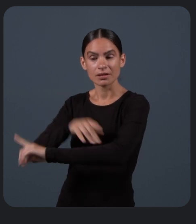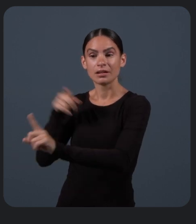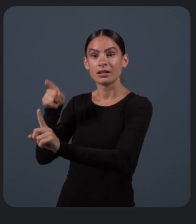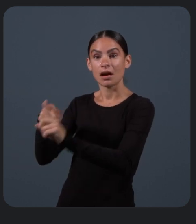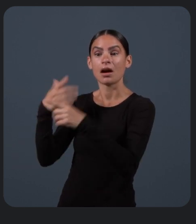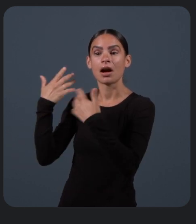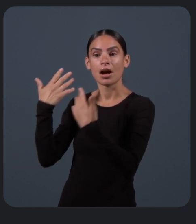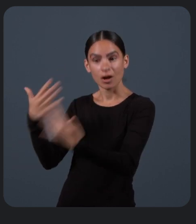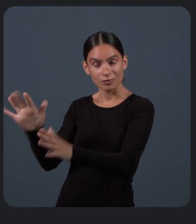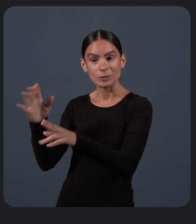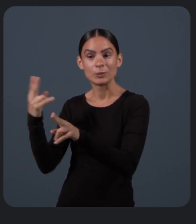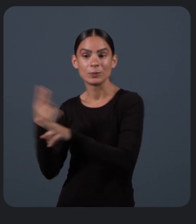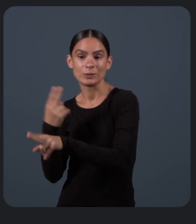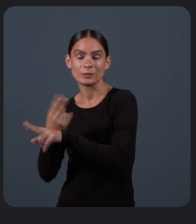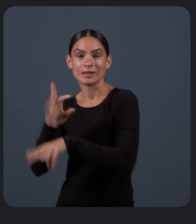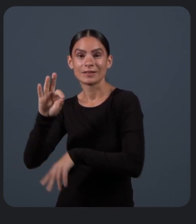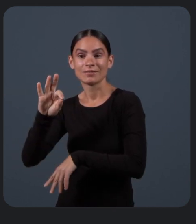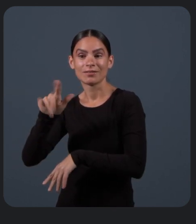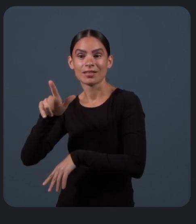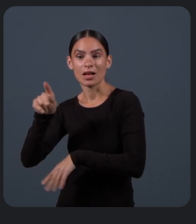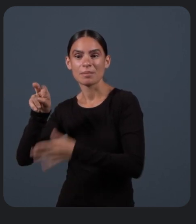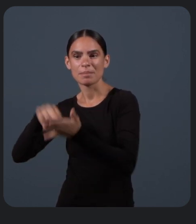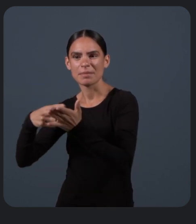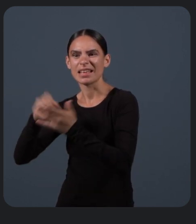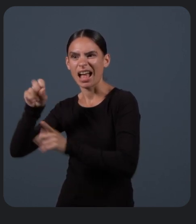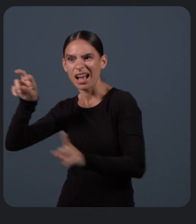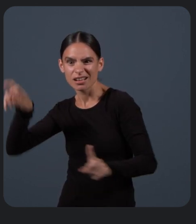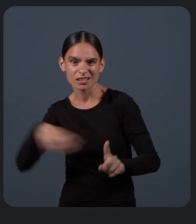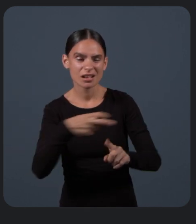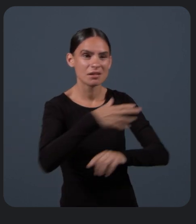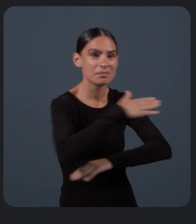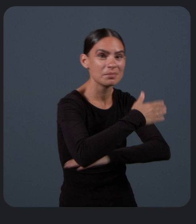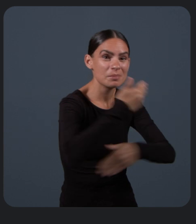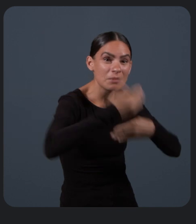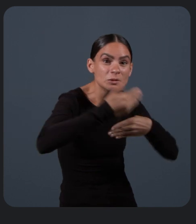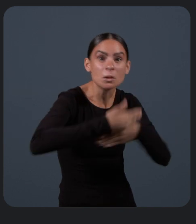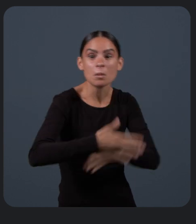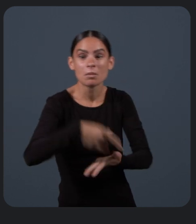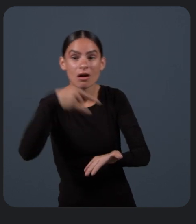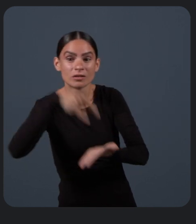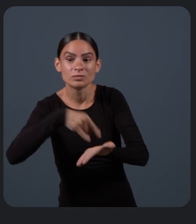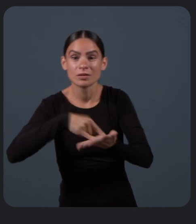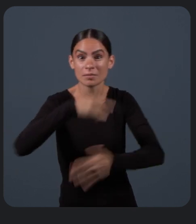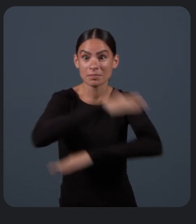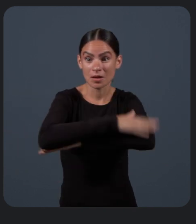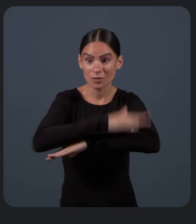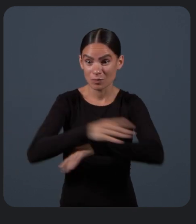they also get Windows, Android, and iOS apps, all from the same code.